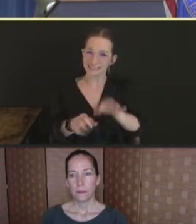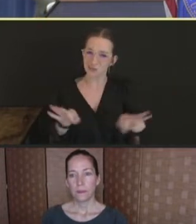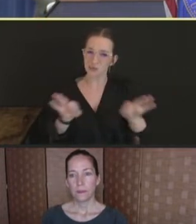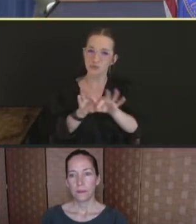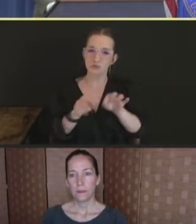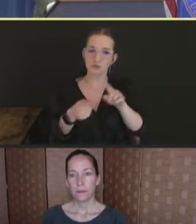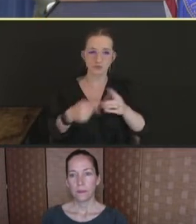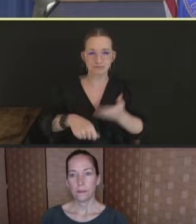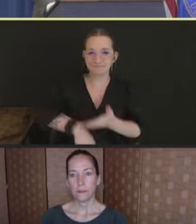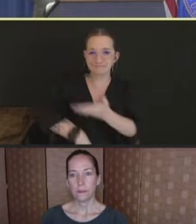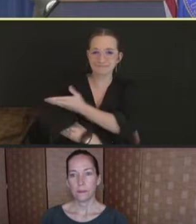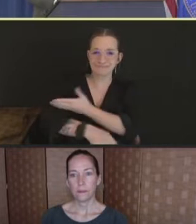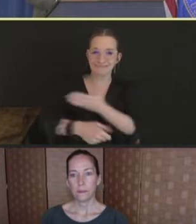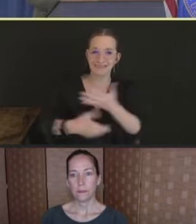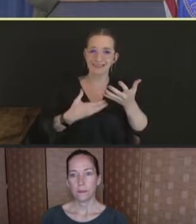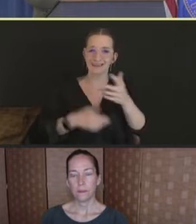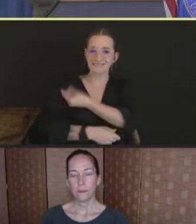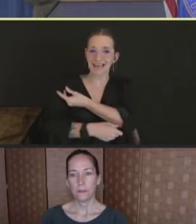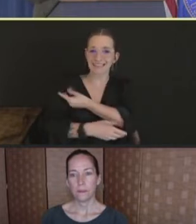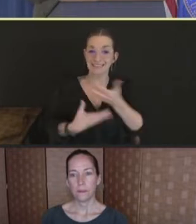getting vaccination done.